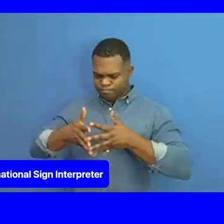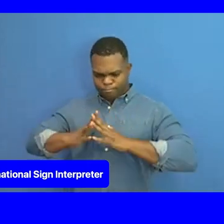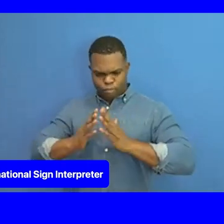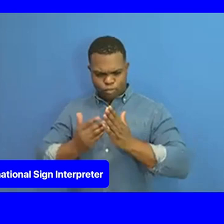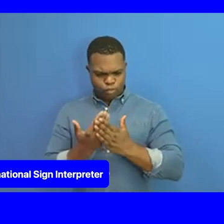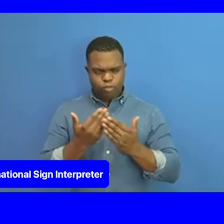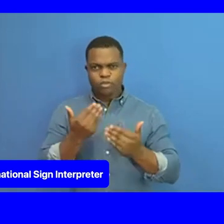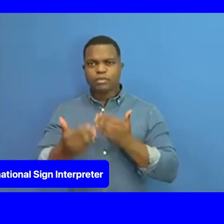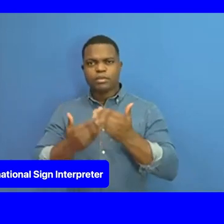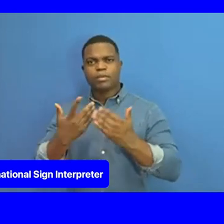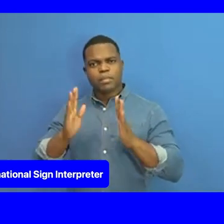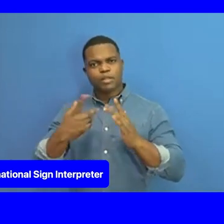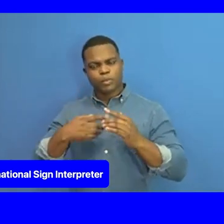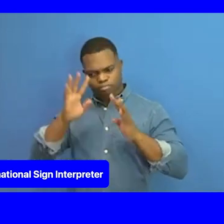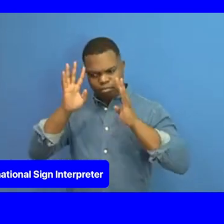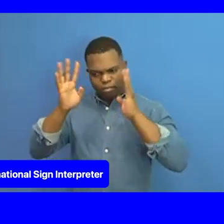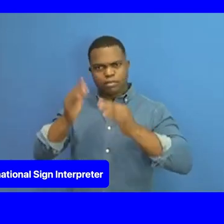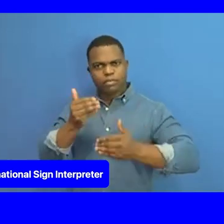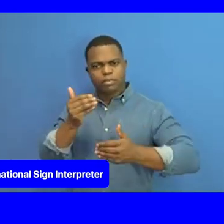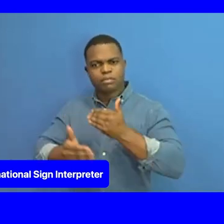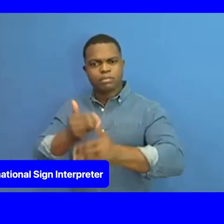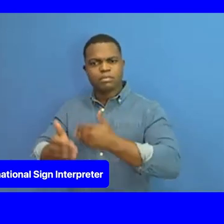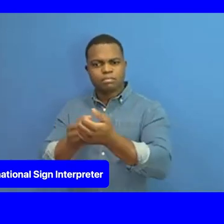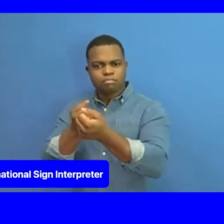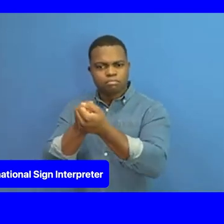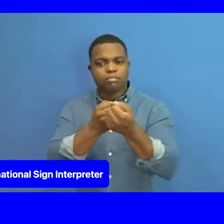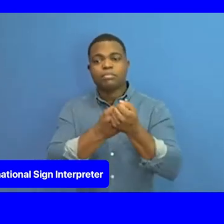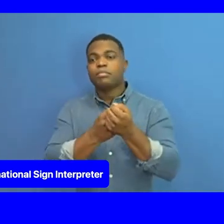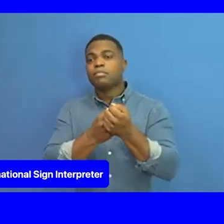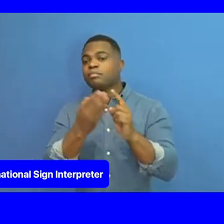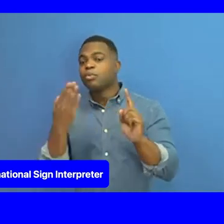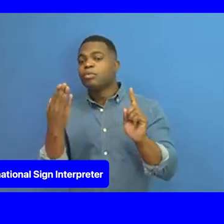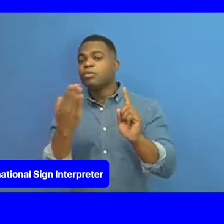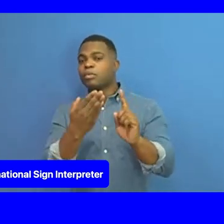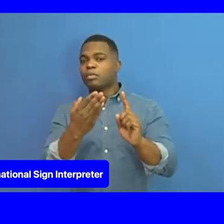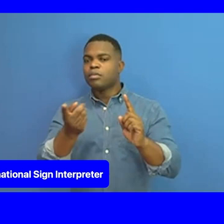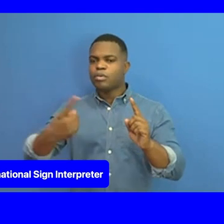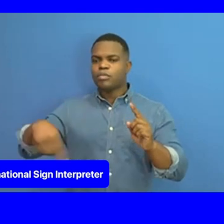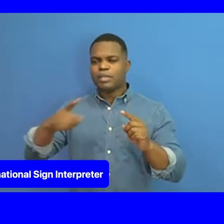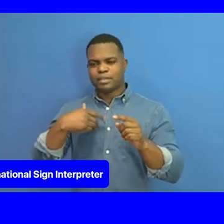by the 19 projects that we financed during the pilot phase of this initiative.